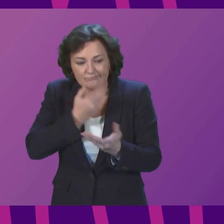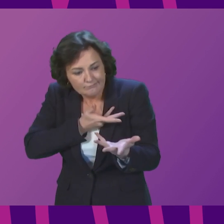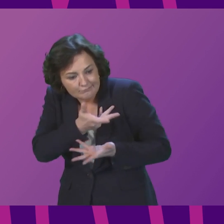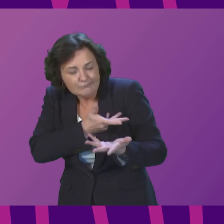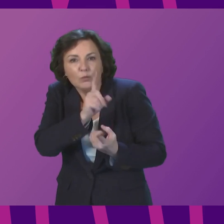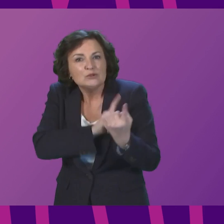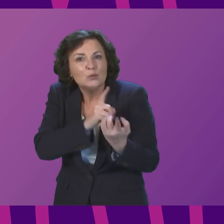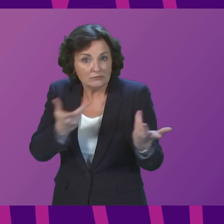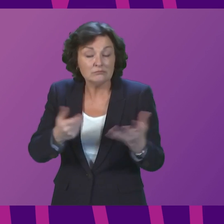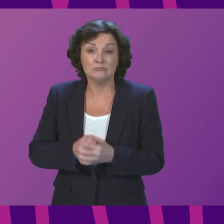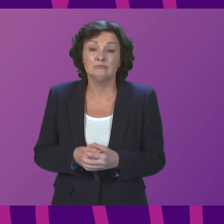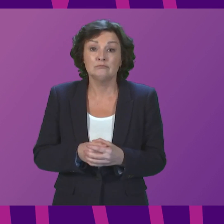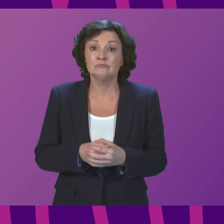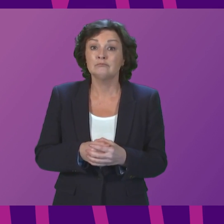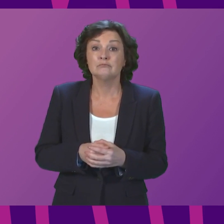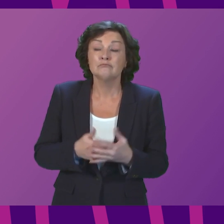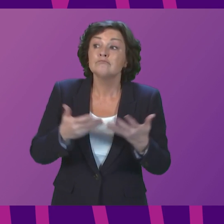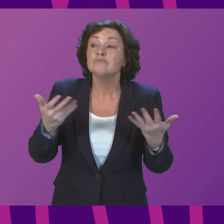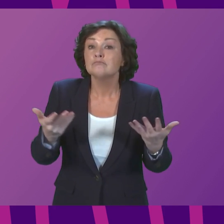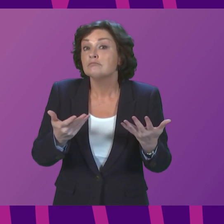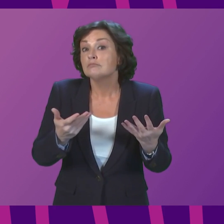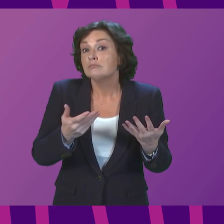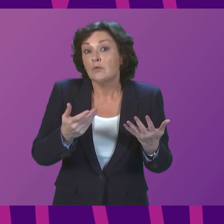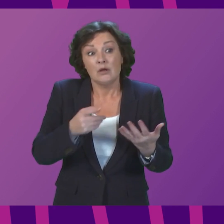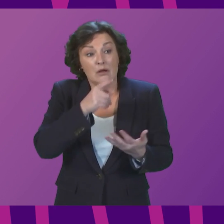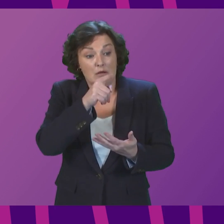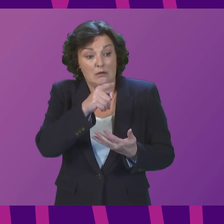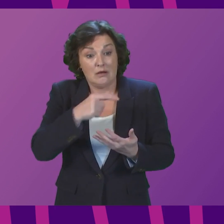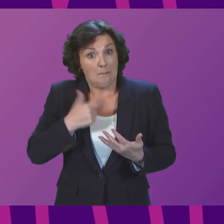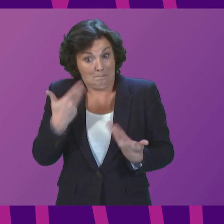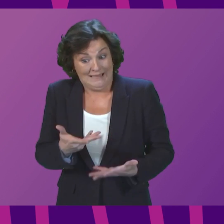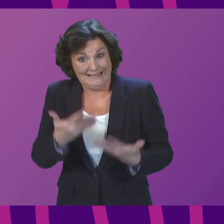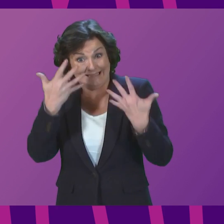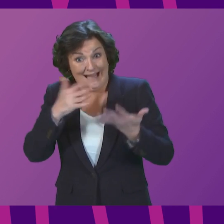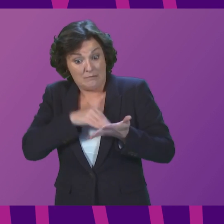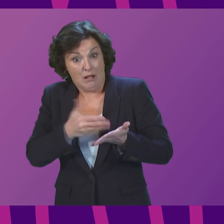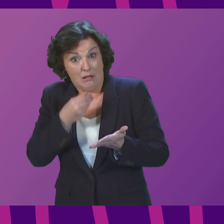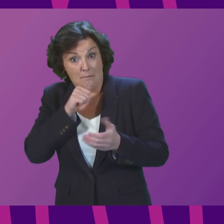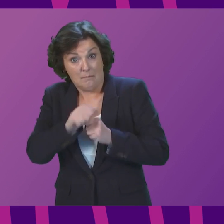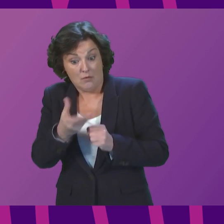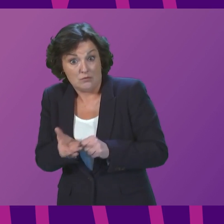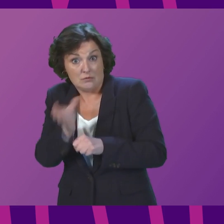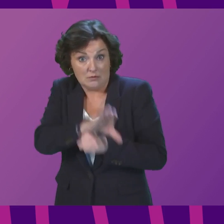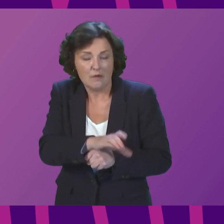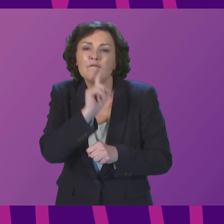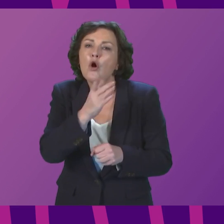On additional action, the £10 million long Covid support fund is targeted specifically